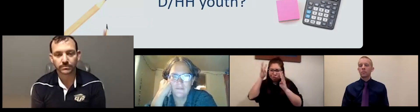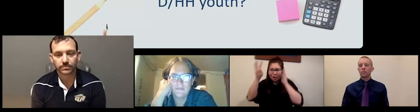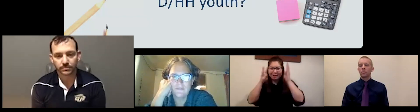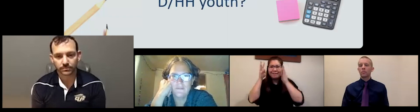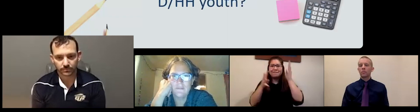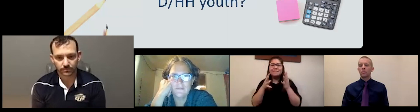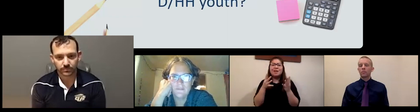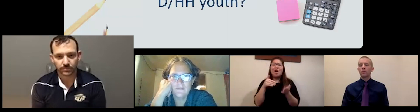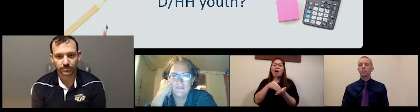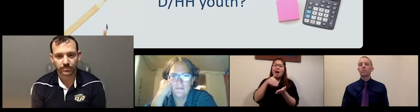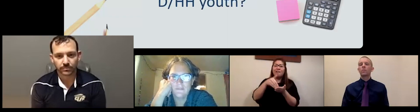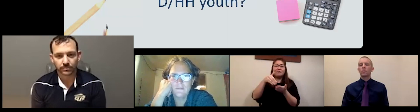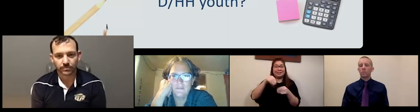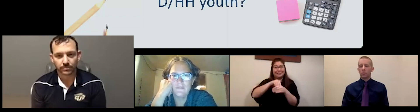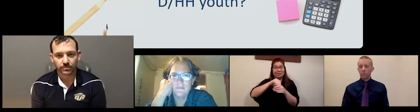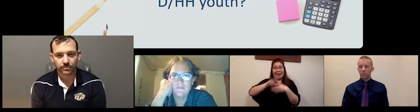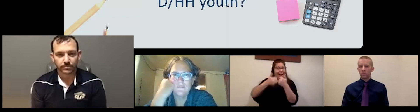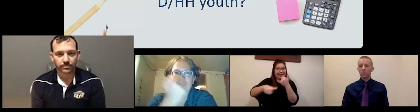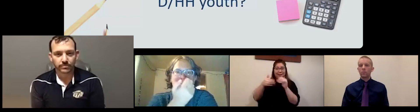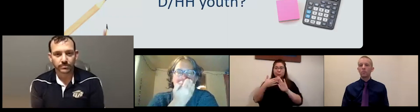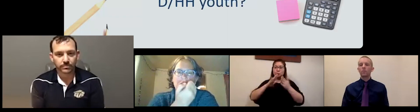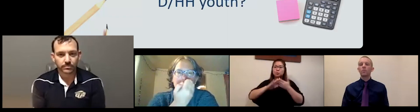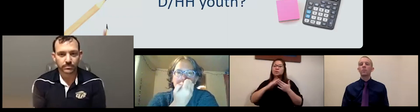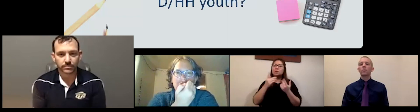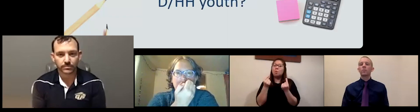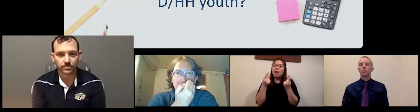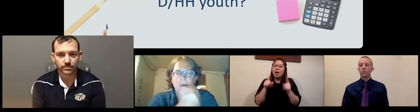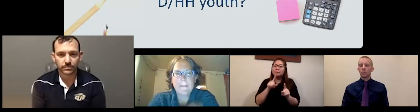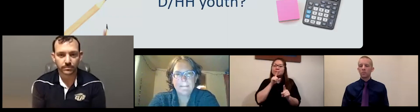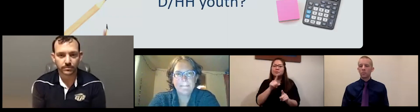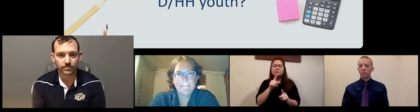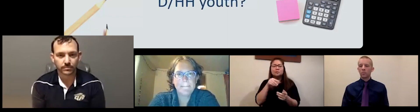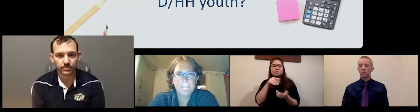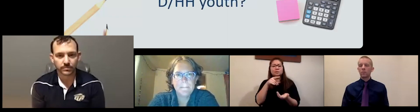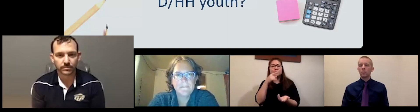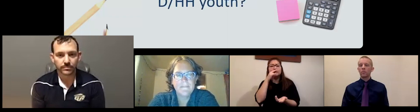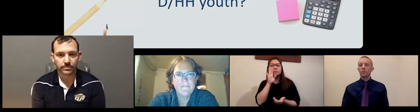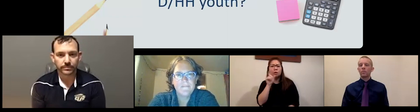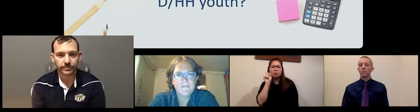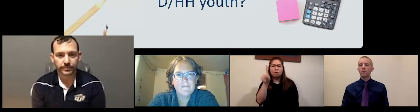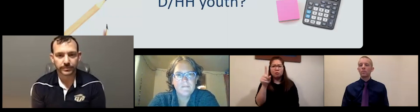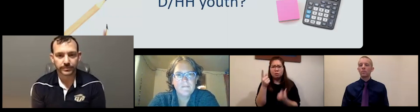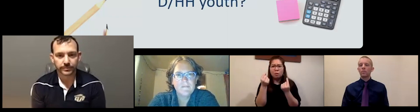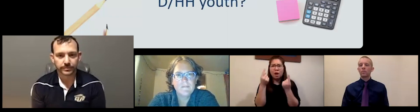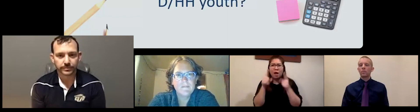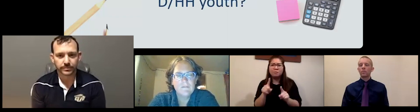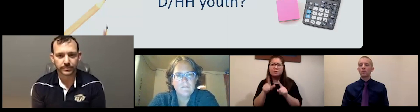Often in any community, what happens is kids will ask “What happened?”